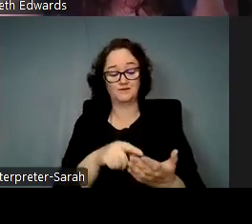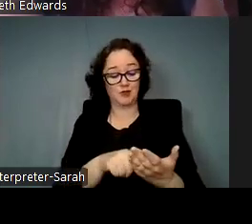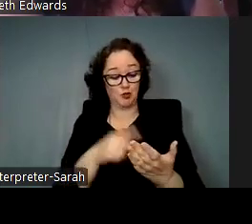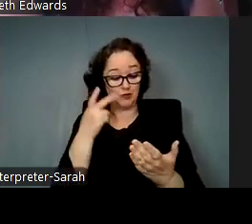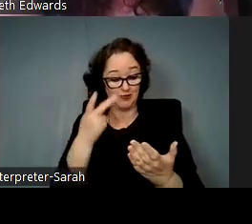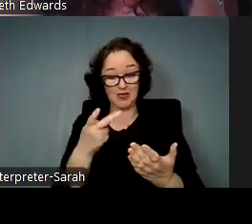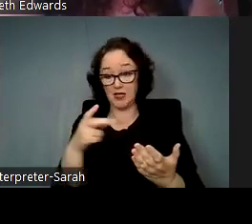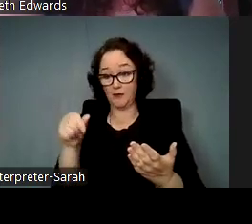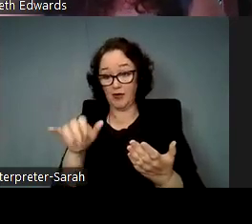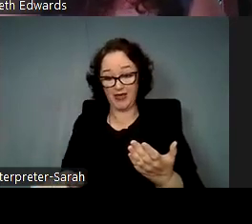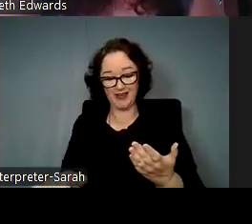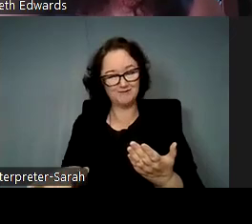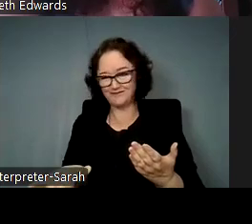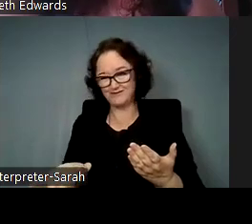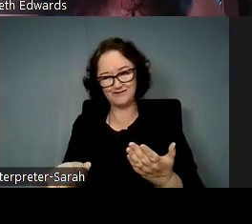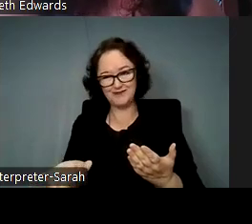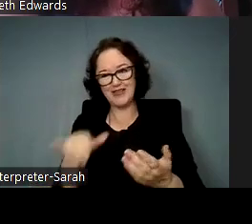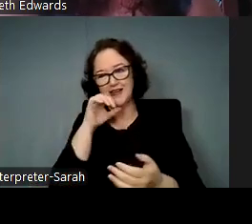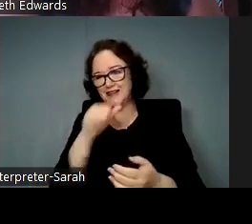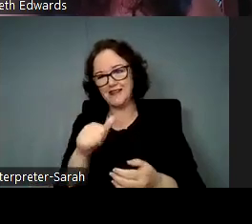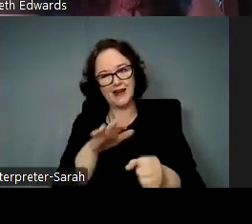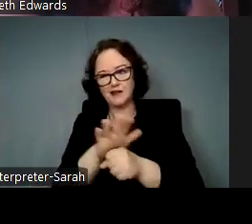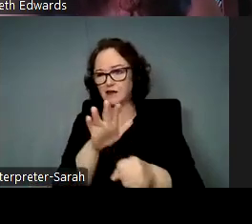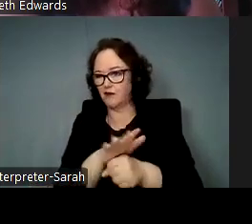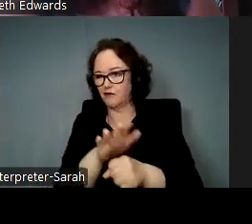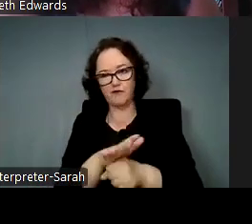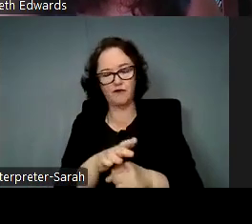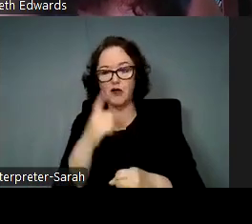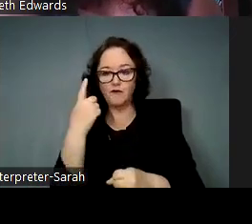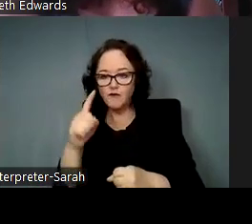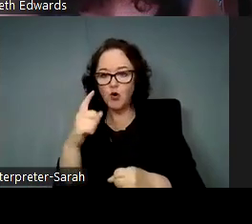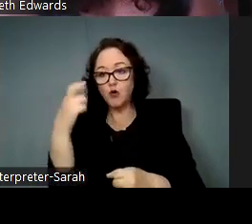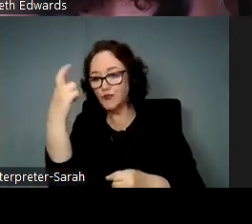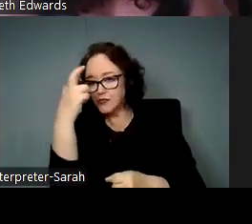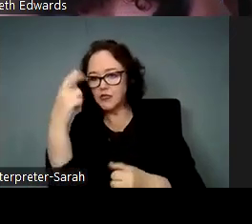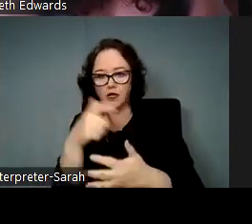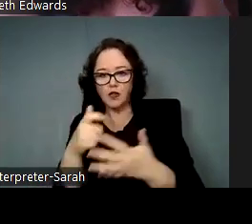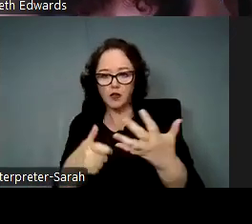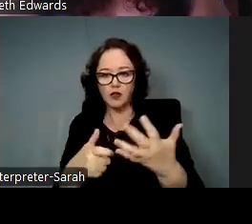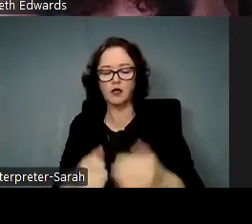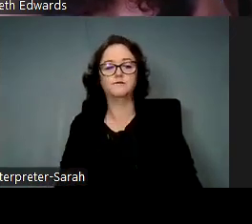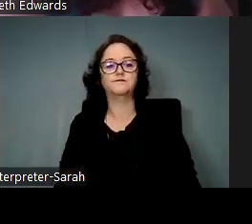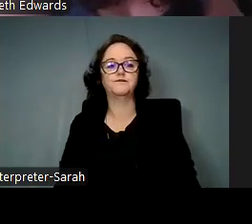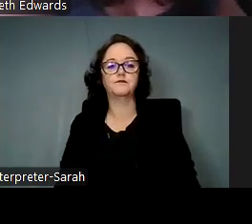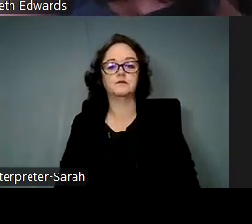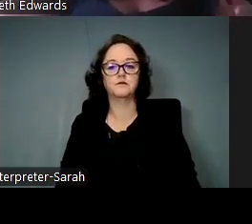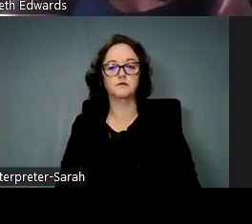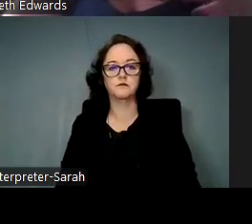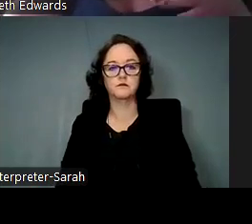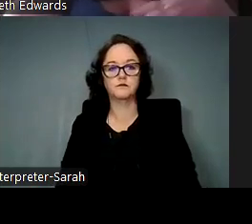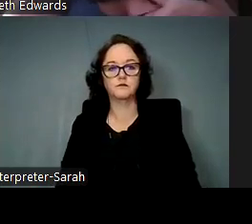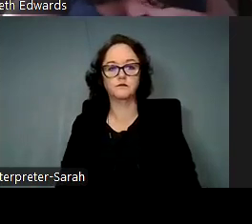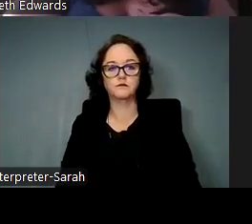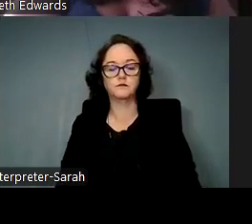X, Y and Z reasons. I wanted to take one particular example to